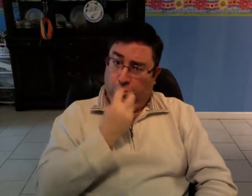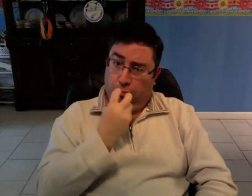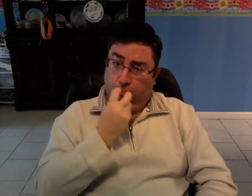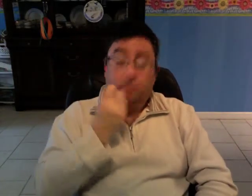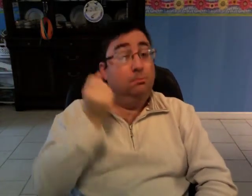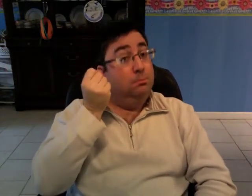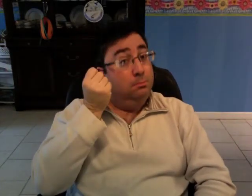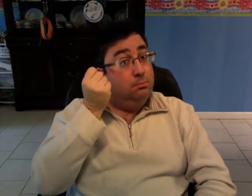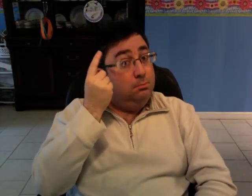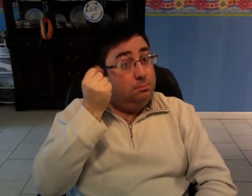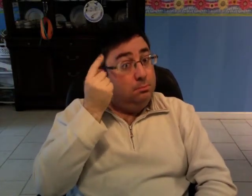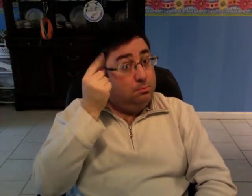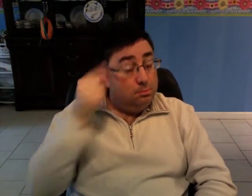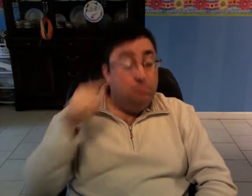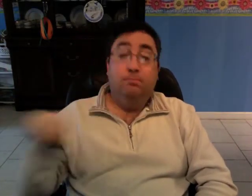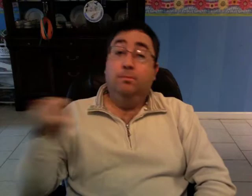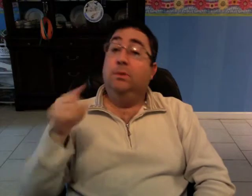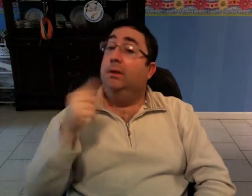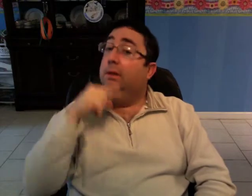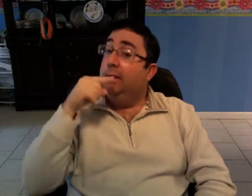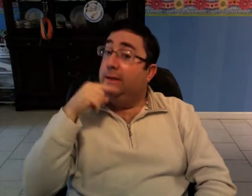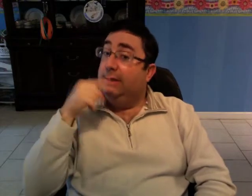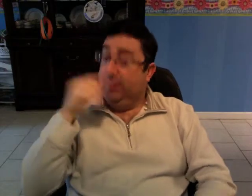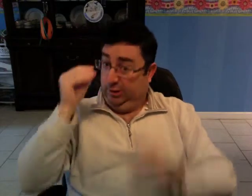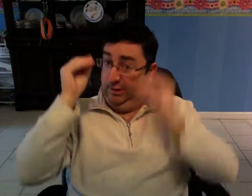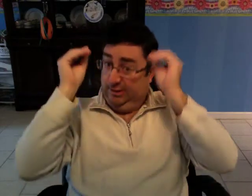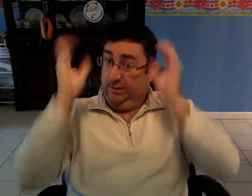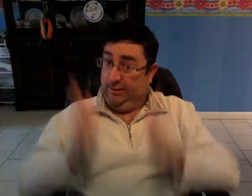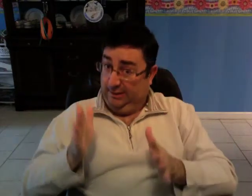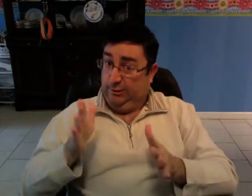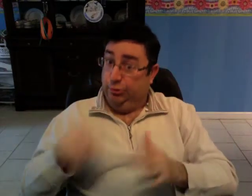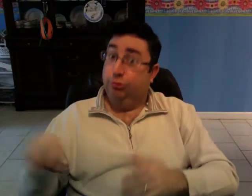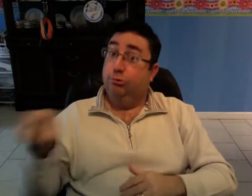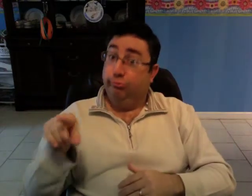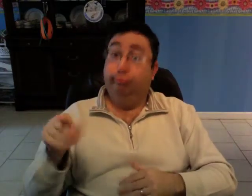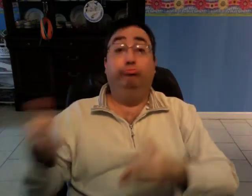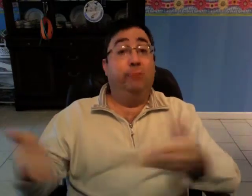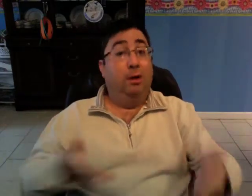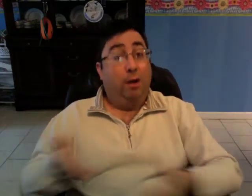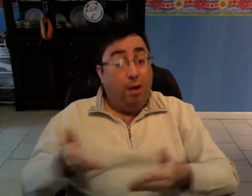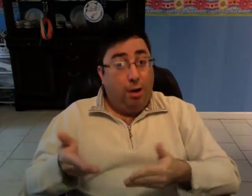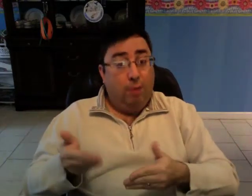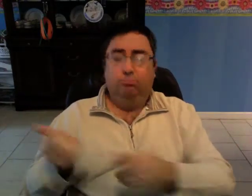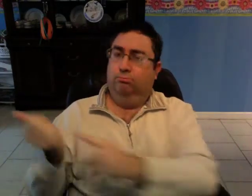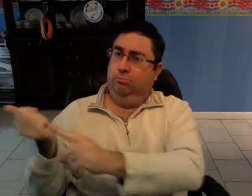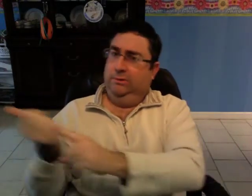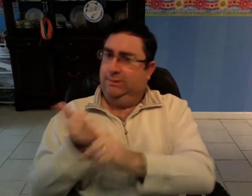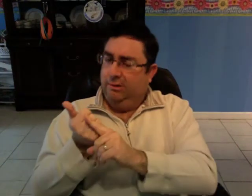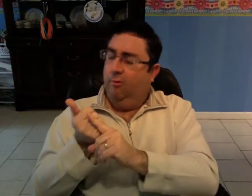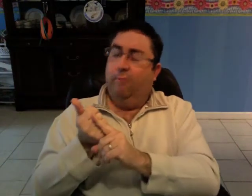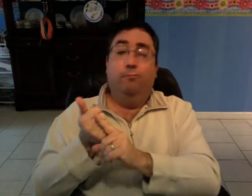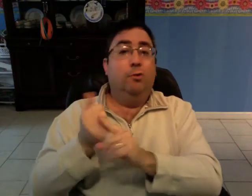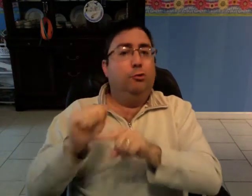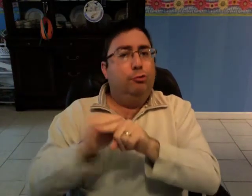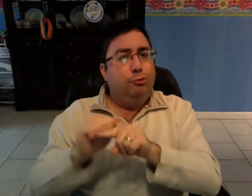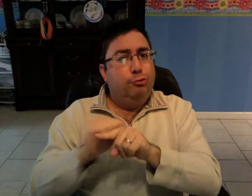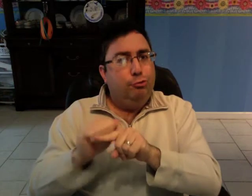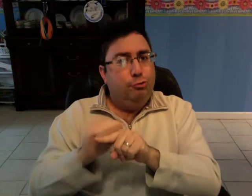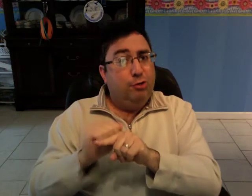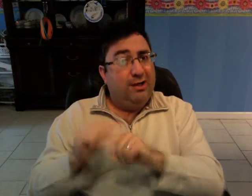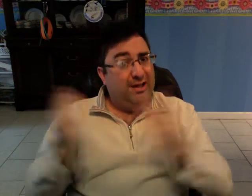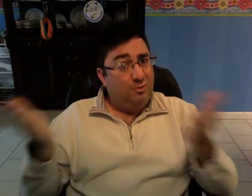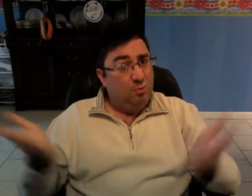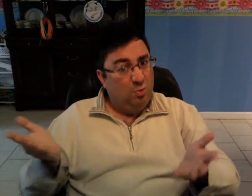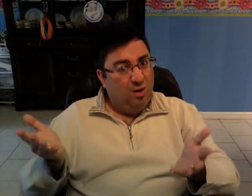But the Hearing teachers that were hired were trained